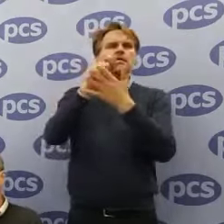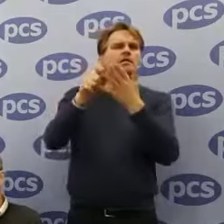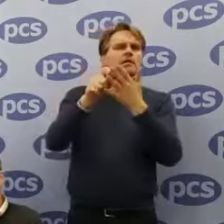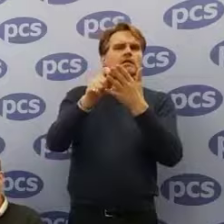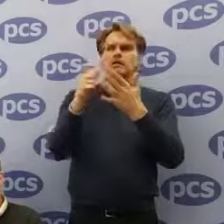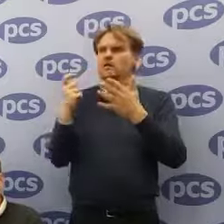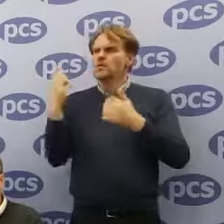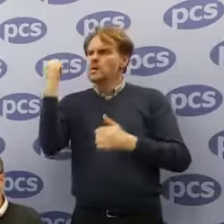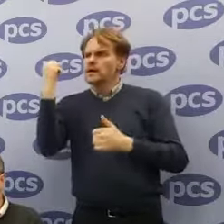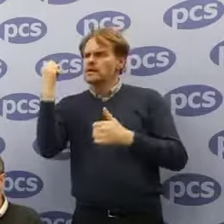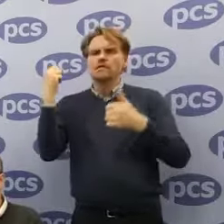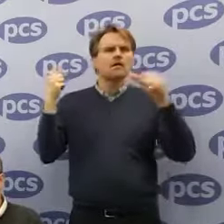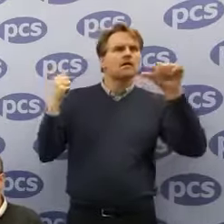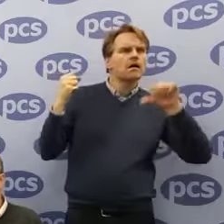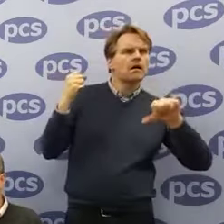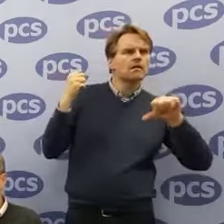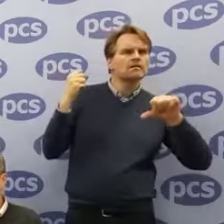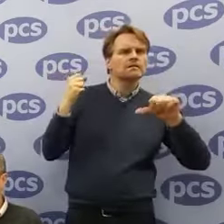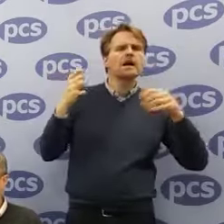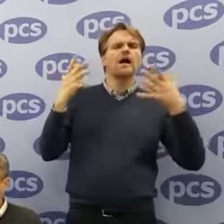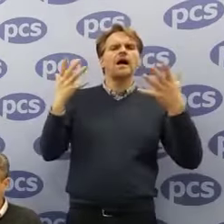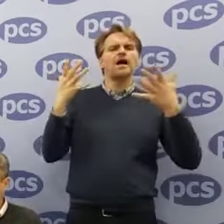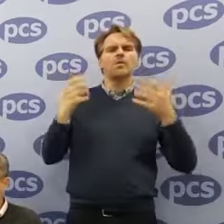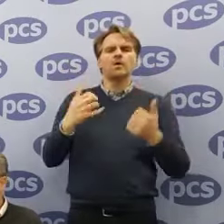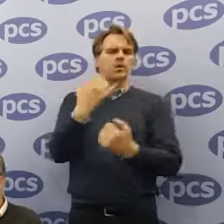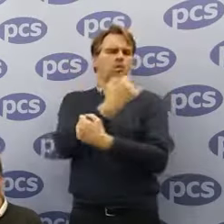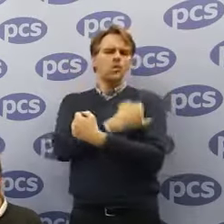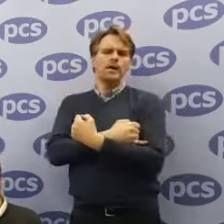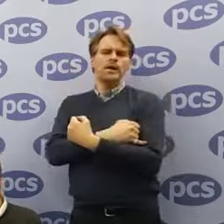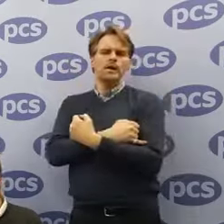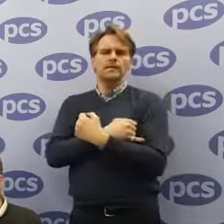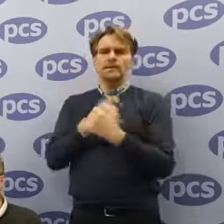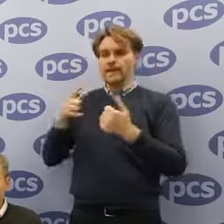mean for example the areas where we we're slightly less well organised they